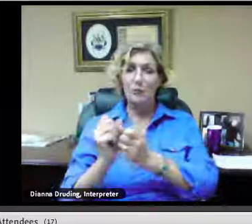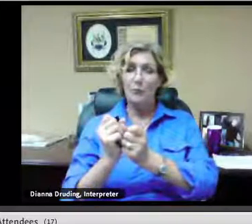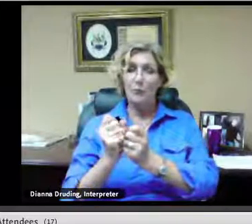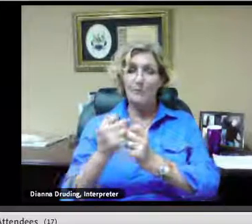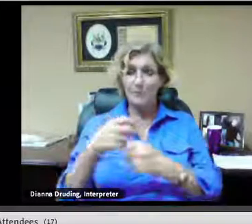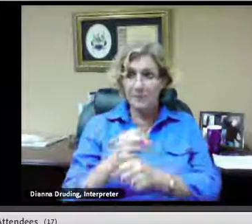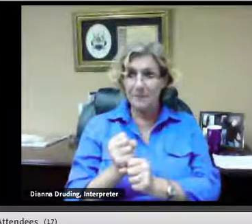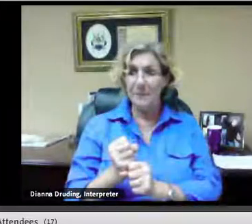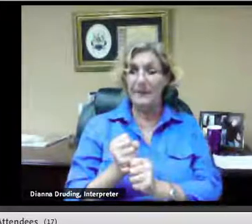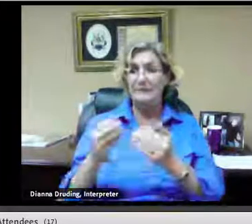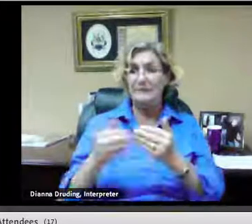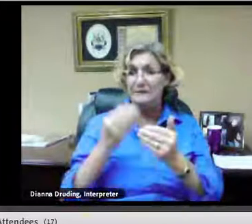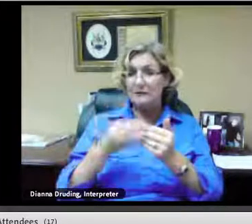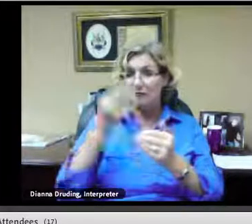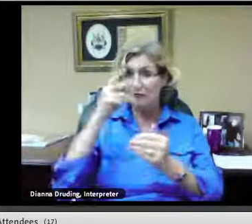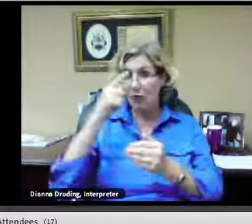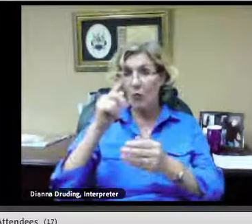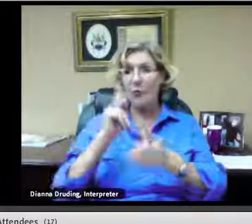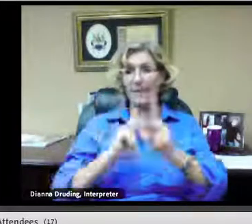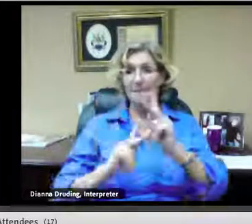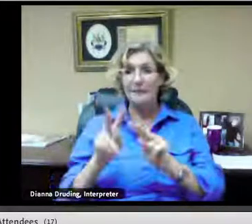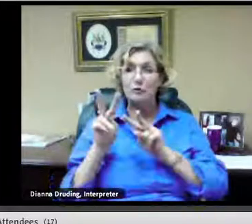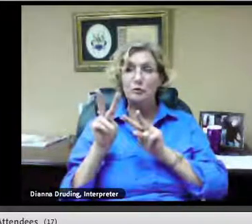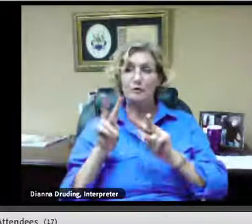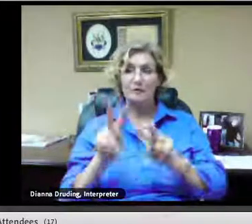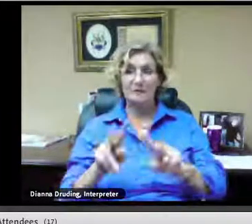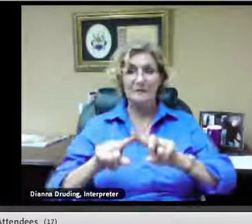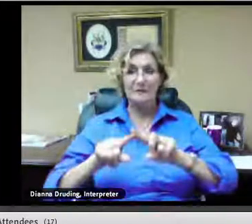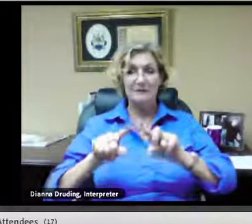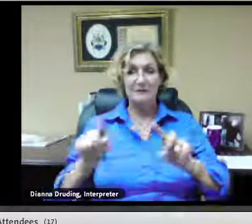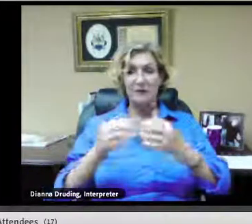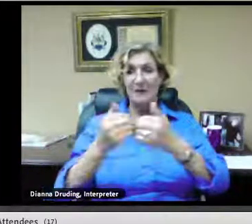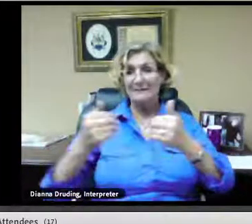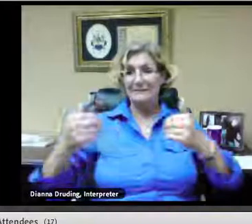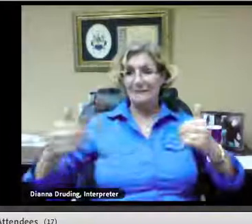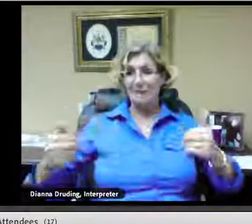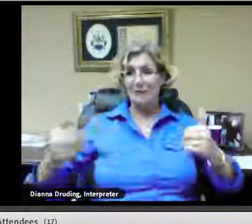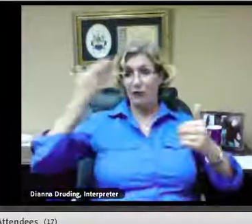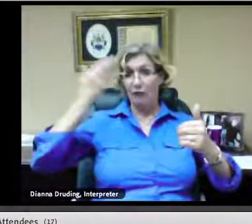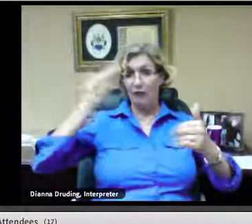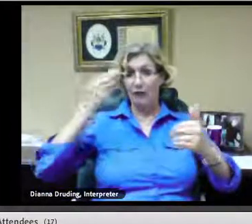Can you, like, you know, for example, you know, I kind of told you with playing, how complex could I get with this?